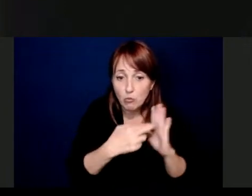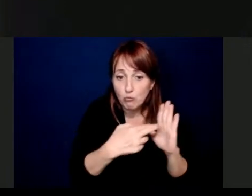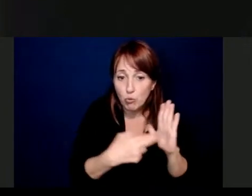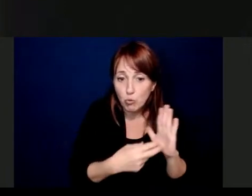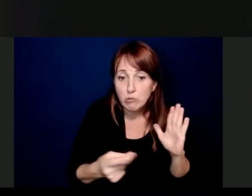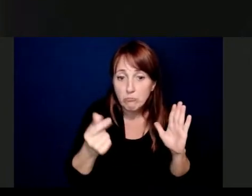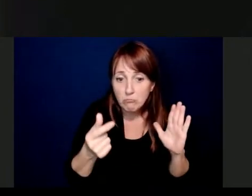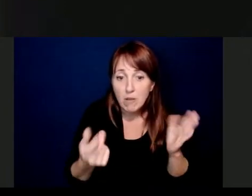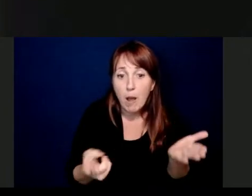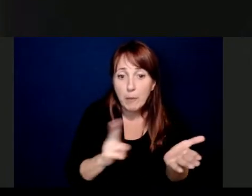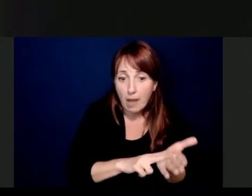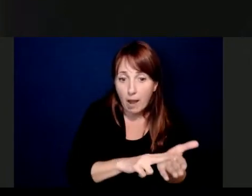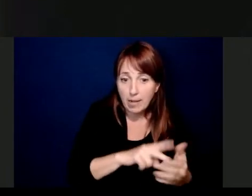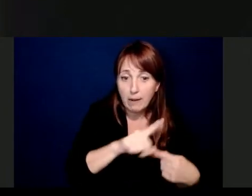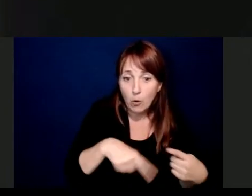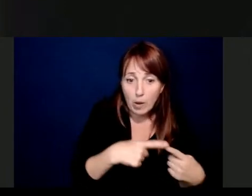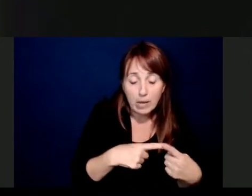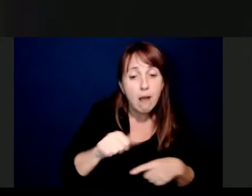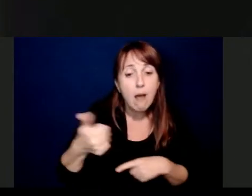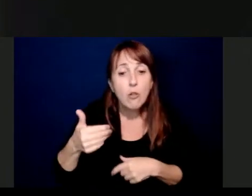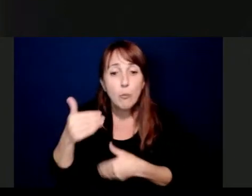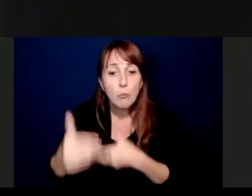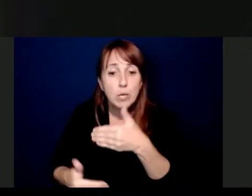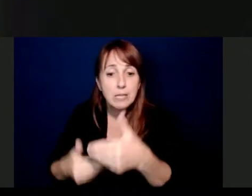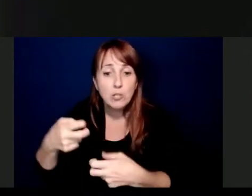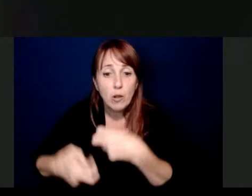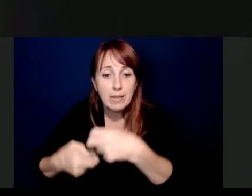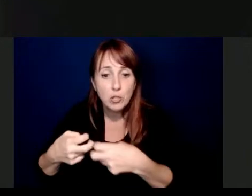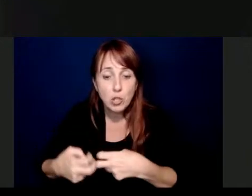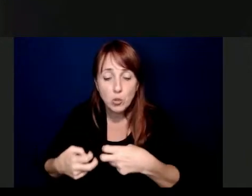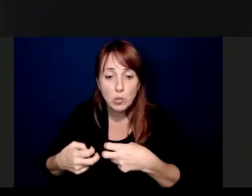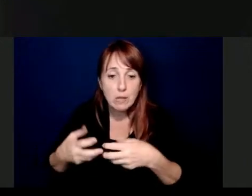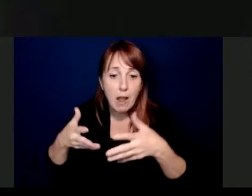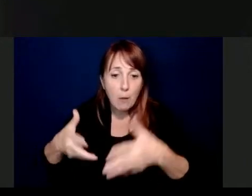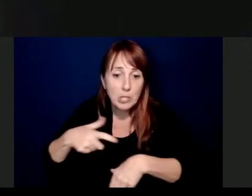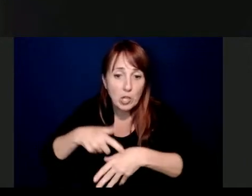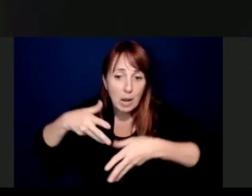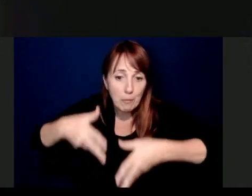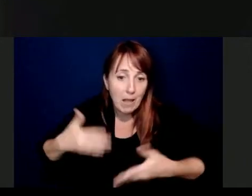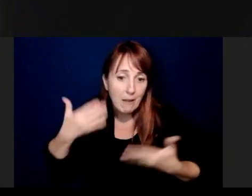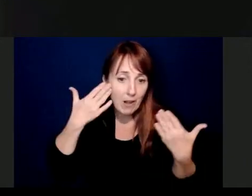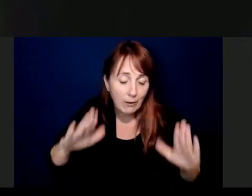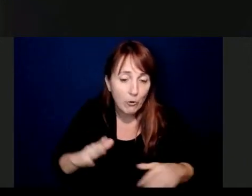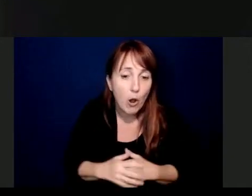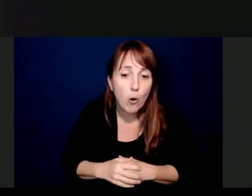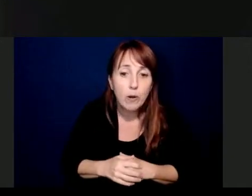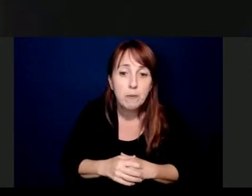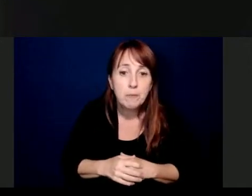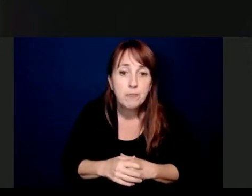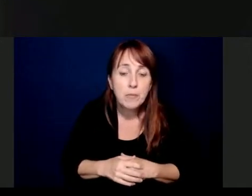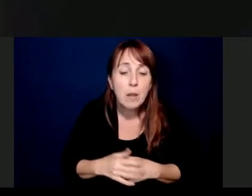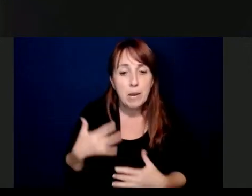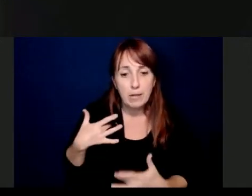There are a number of other procedural issues. I don't know how much time I have left, but it is a source of concern